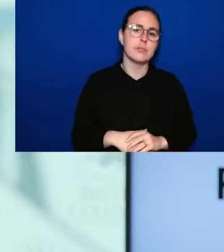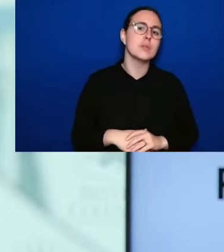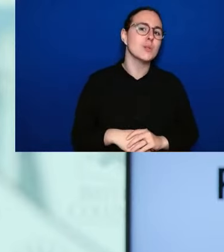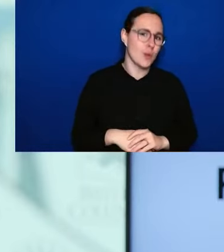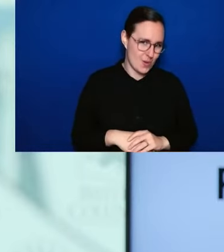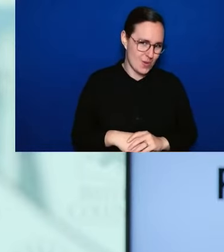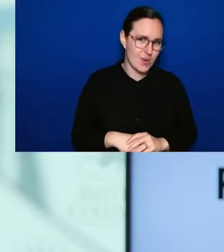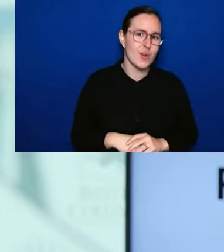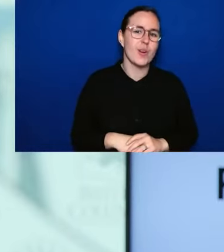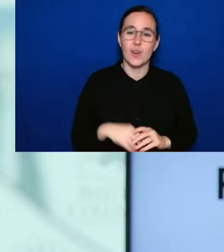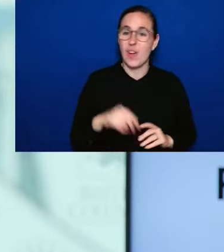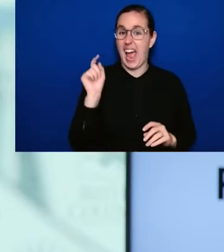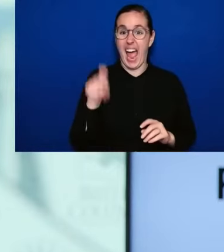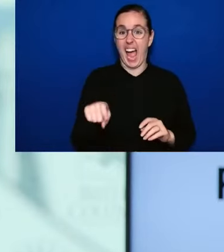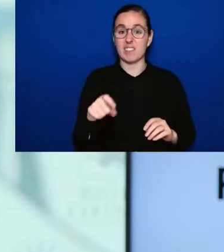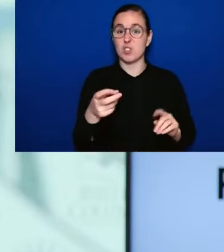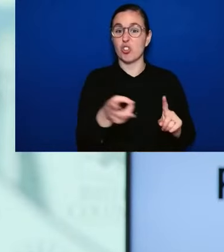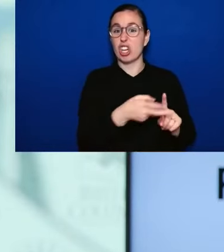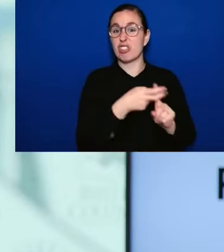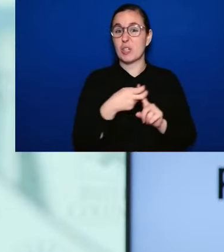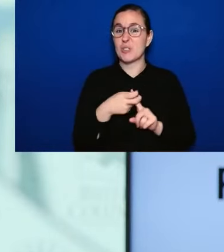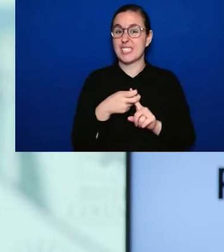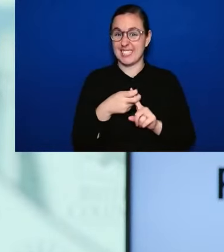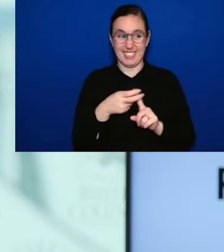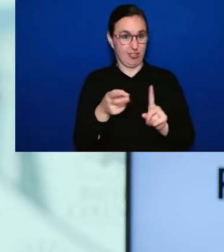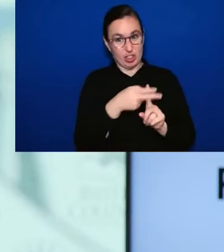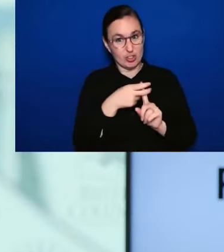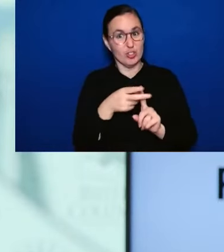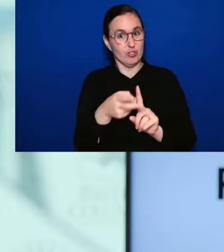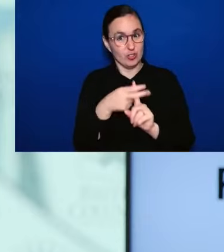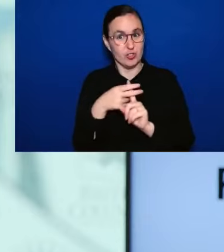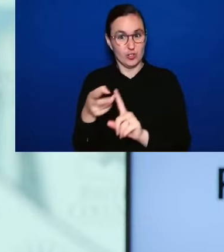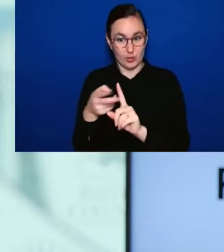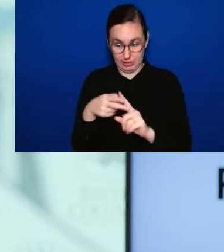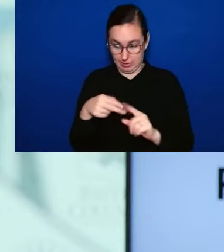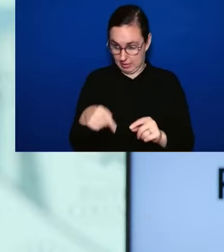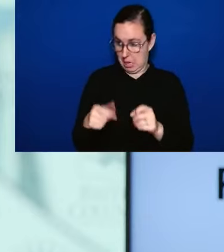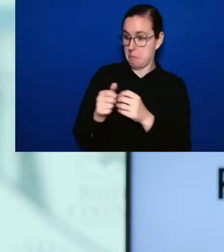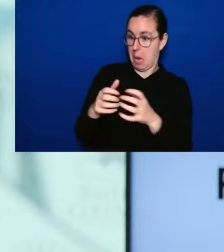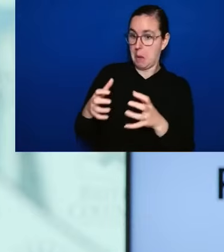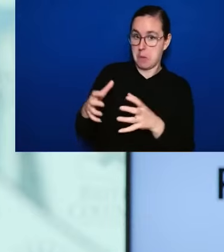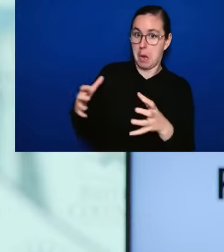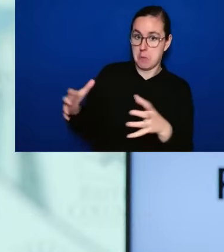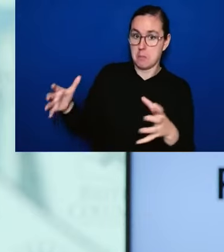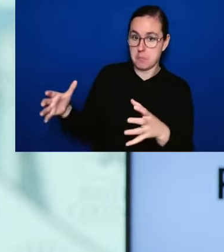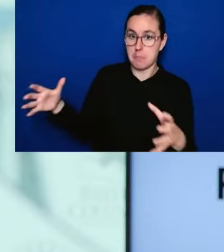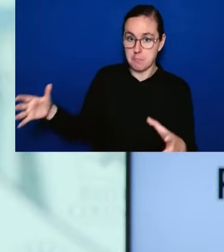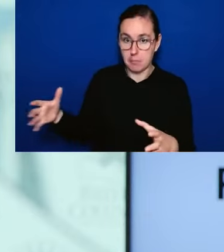would expect. A signet that kind of population increase given the